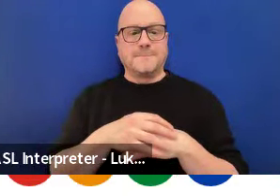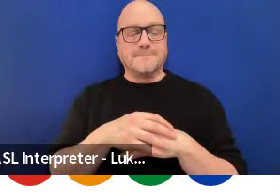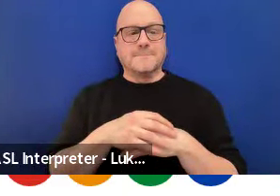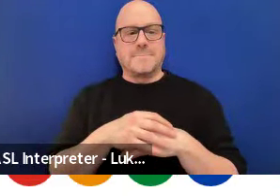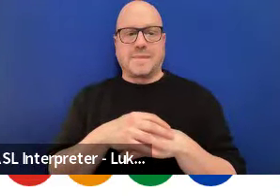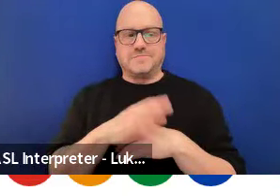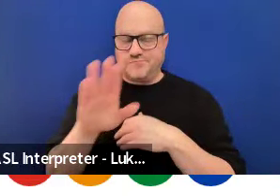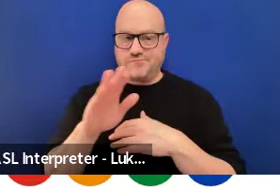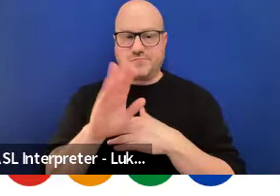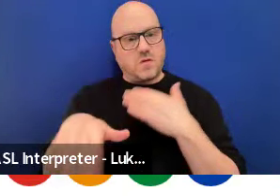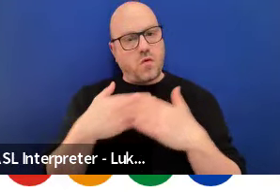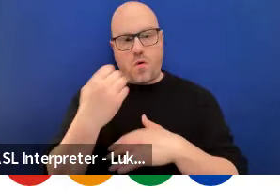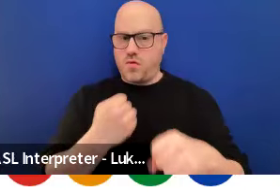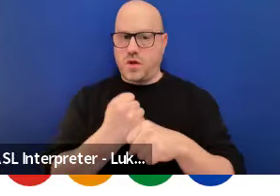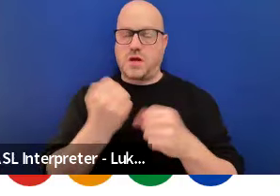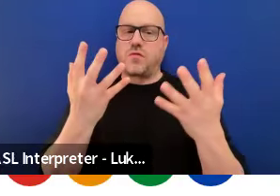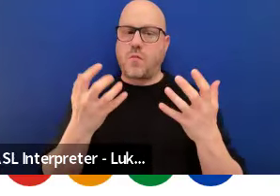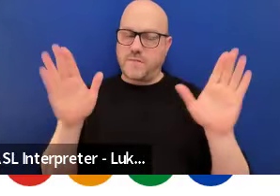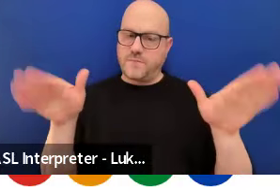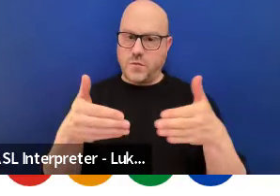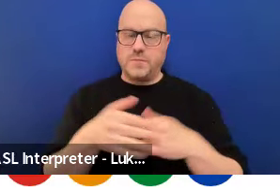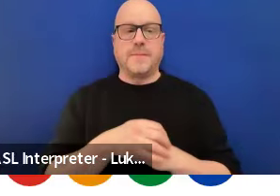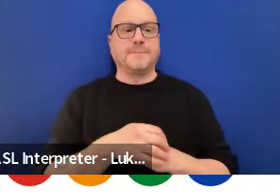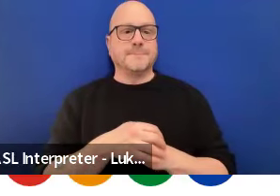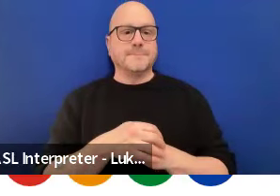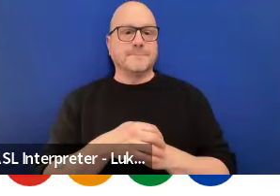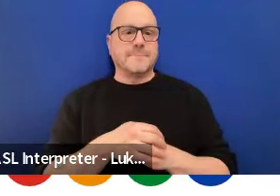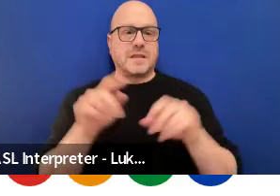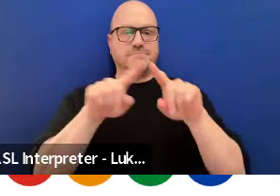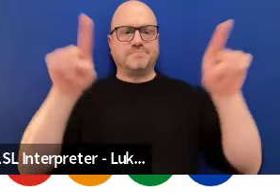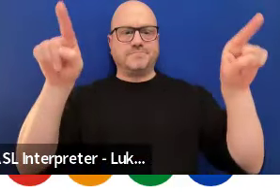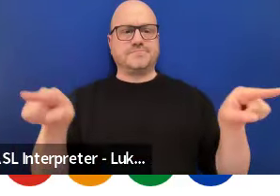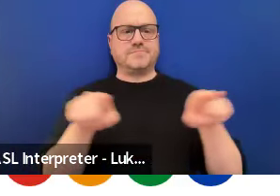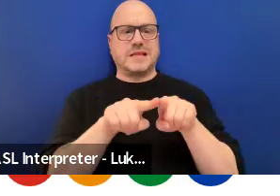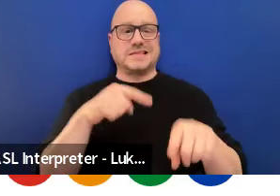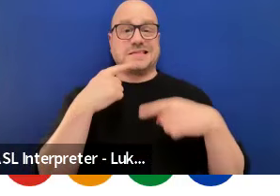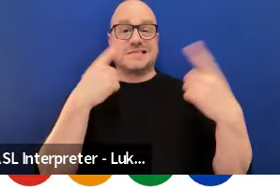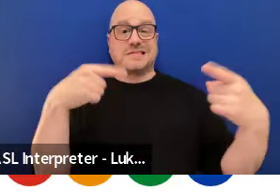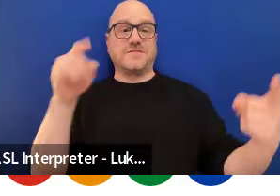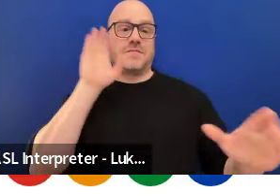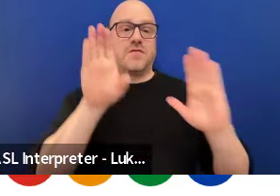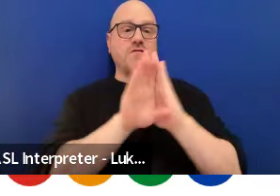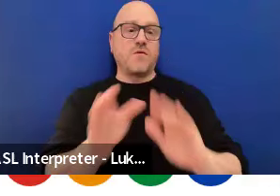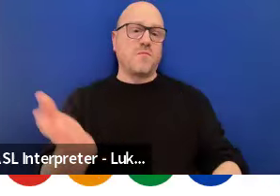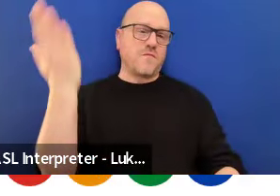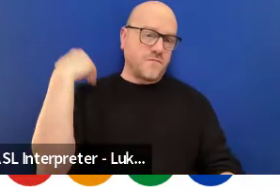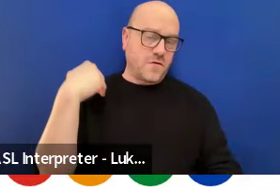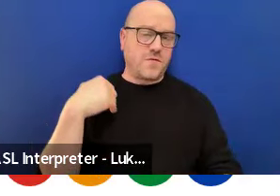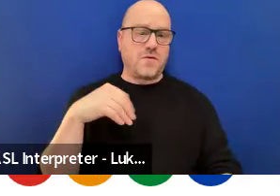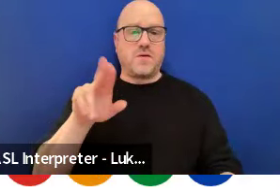DISCUSSION ALL THROUGHOUT THE YEAR. NOT JUST AS WE APPROACH THE WINTER MONTHS.